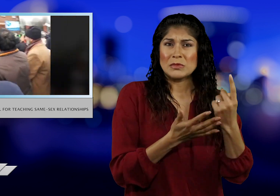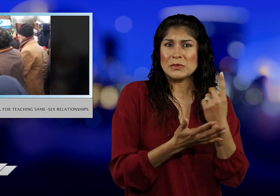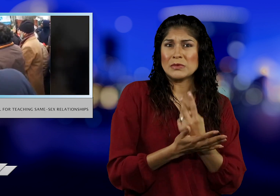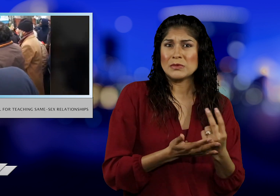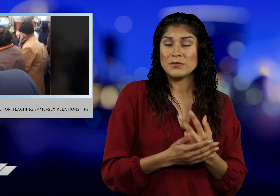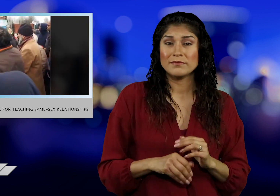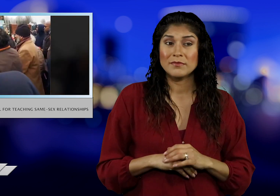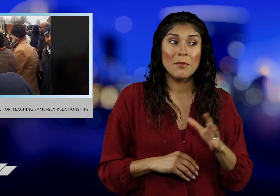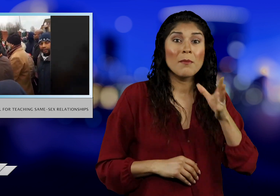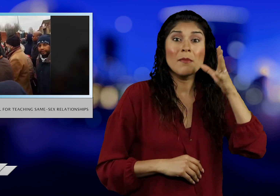Central England.